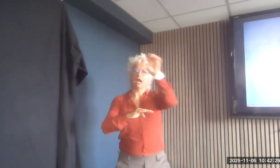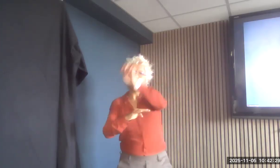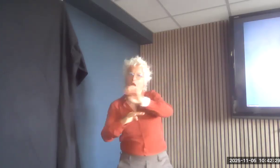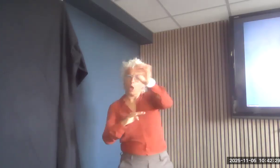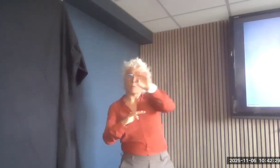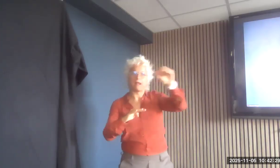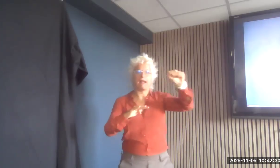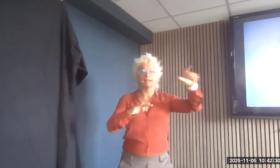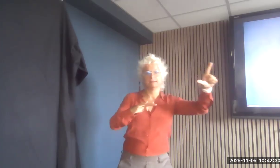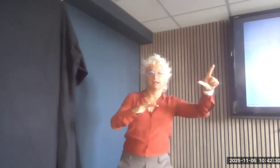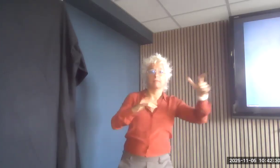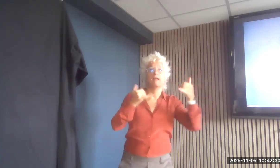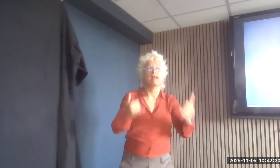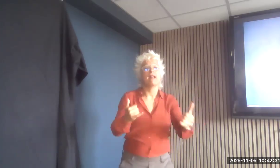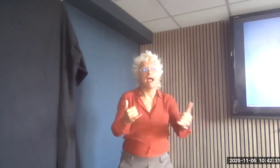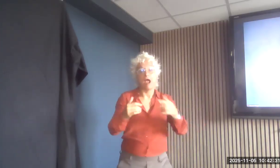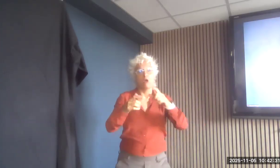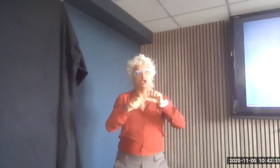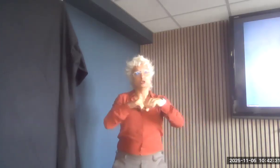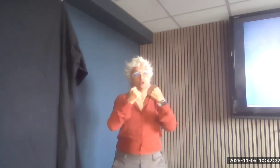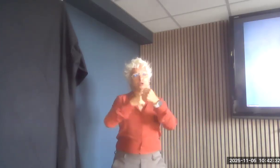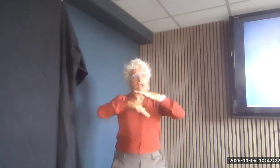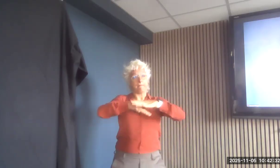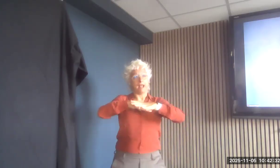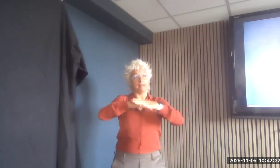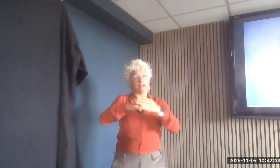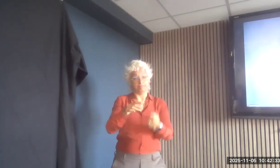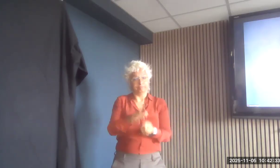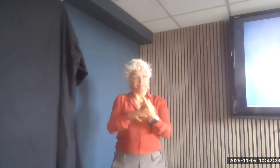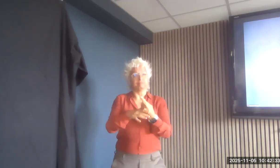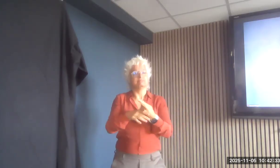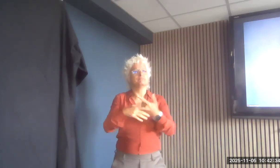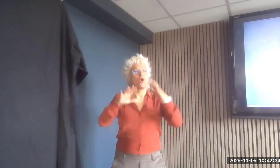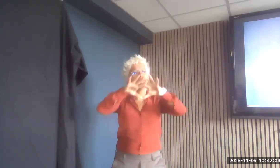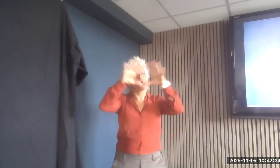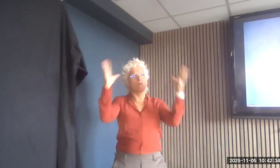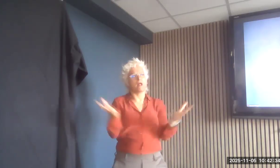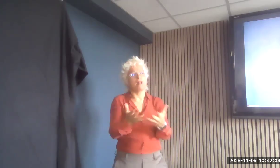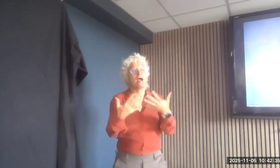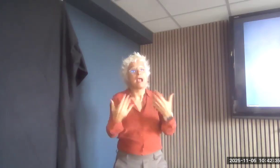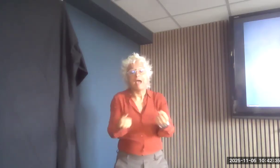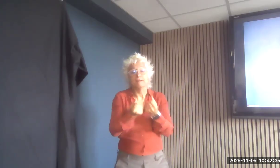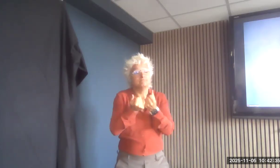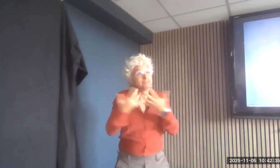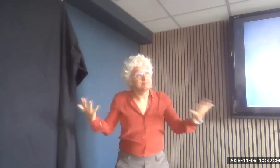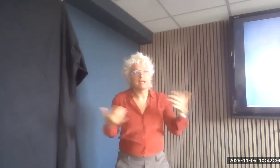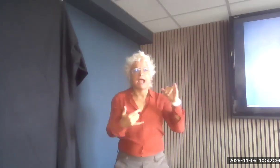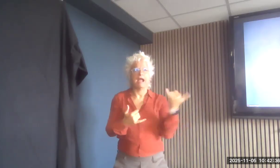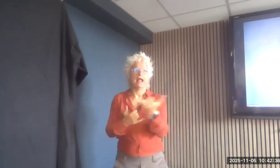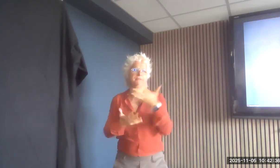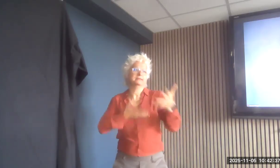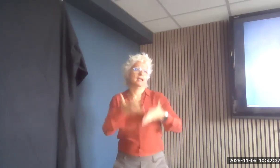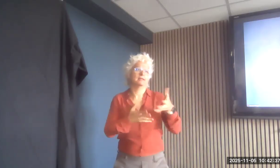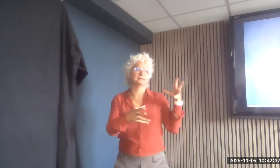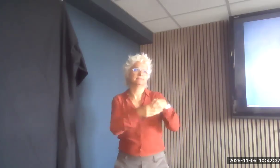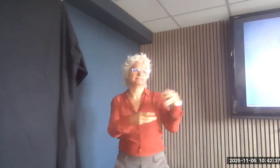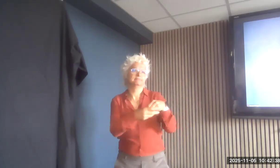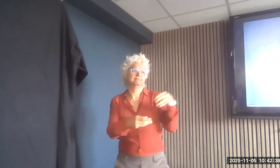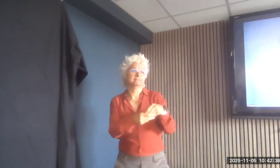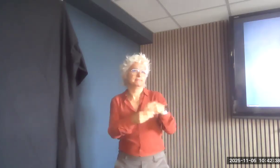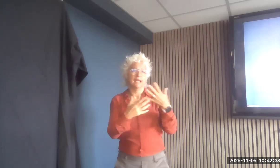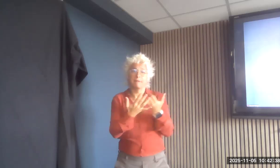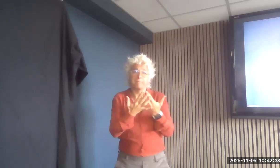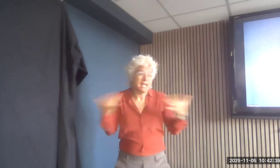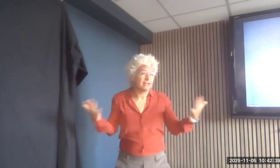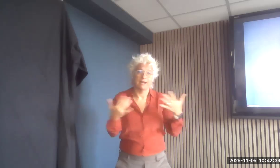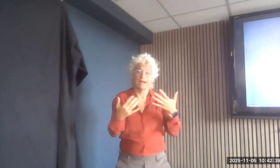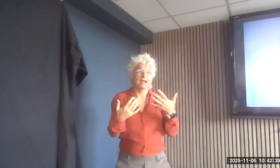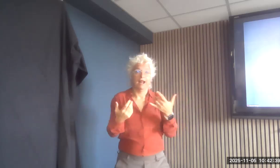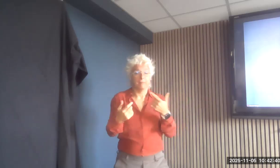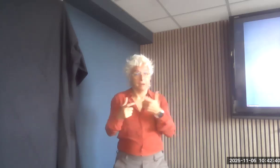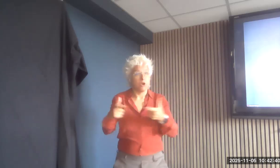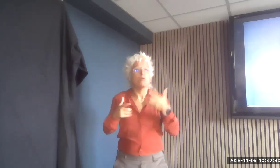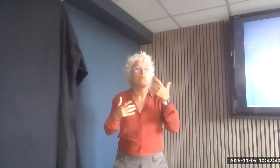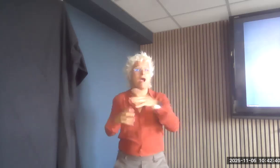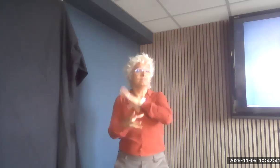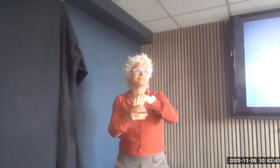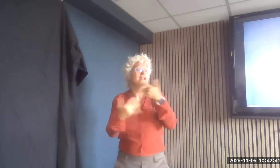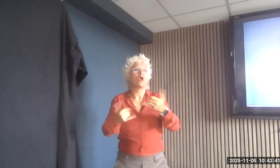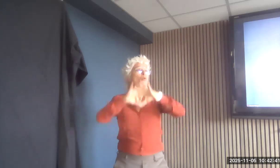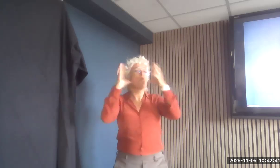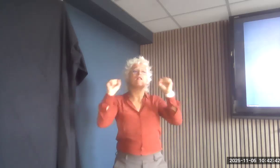So before that, there probably would have been more context where it was quite regionalised, but because of social media, we're now seeing more of a global interaction being able to happen in International Sign, and we see a lot of influence from Arabic sign.